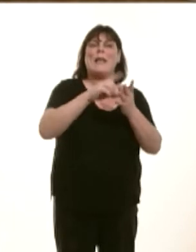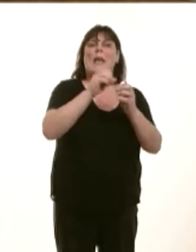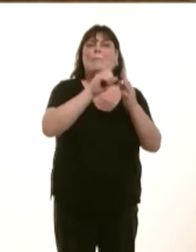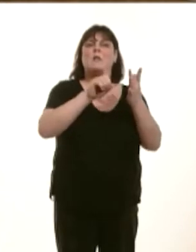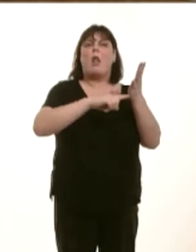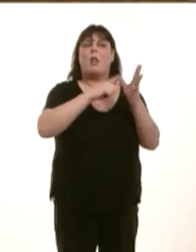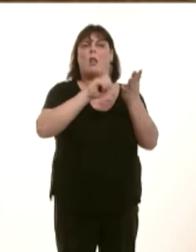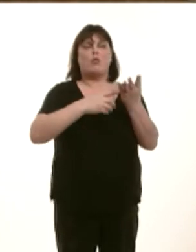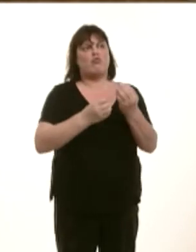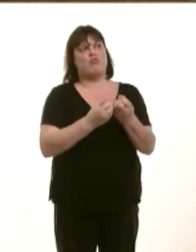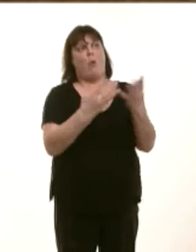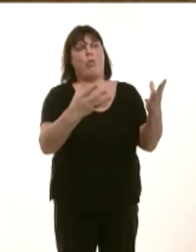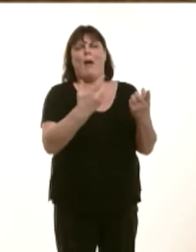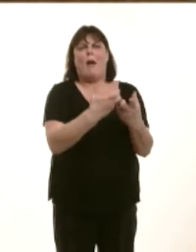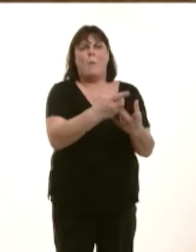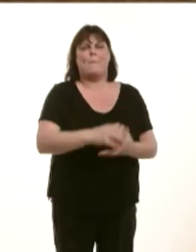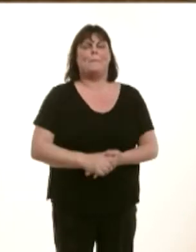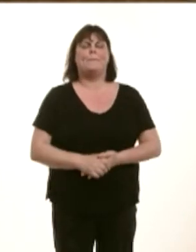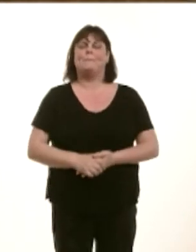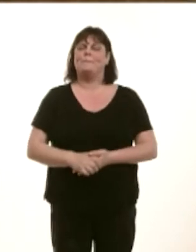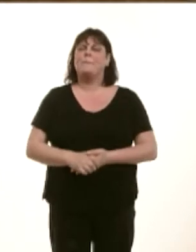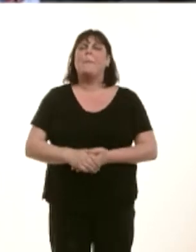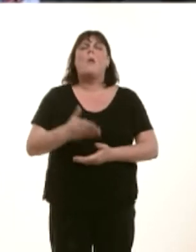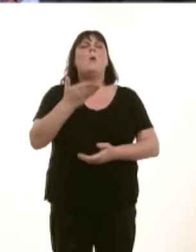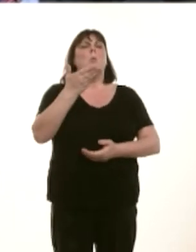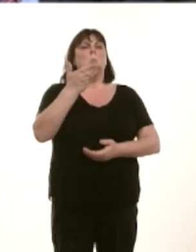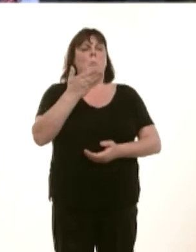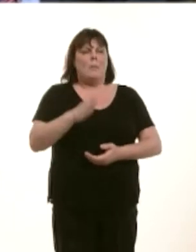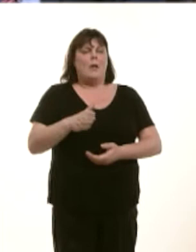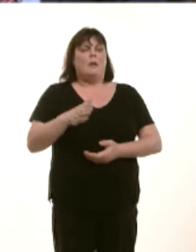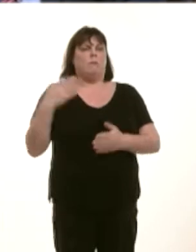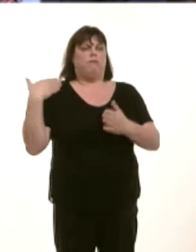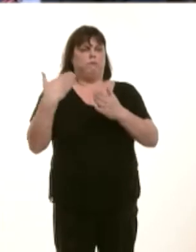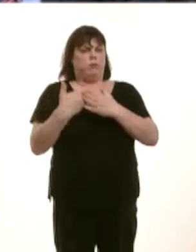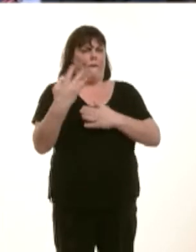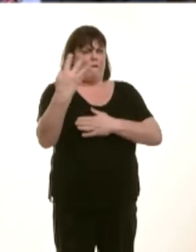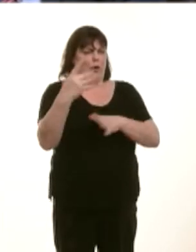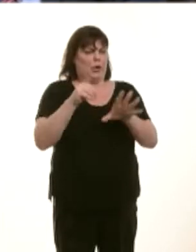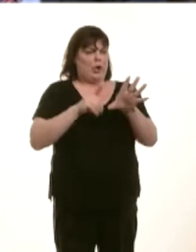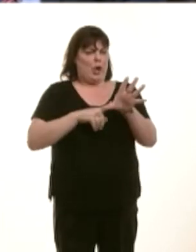very successful over the last 14 years in terms of providing assistance to farmers who